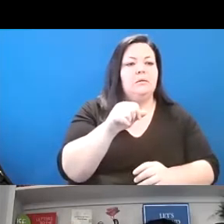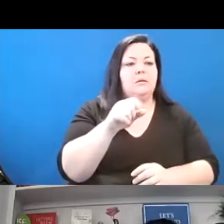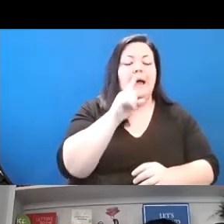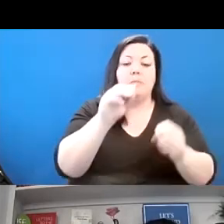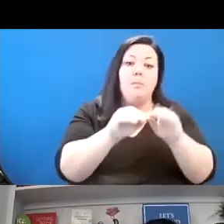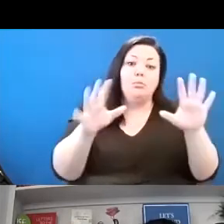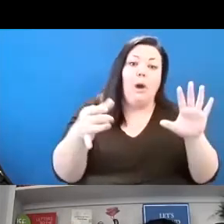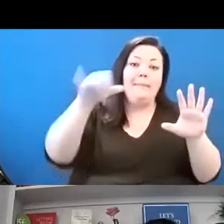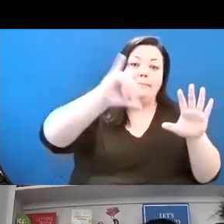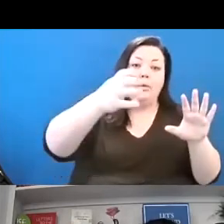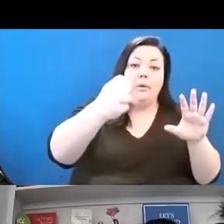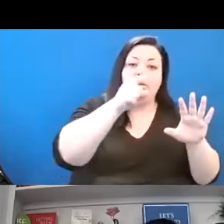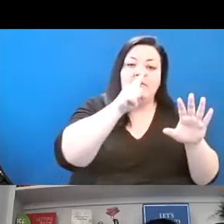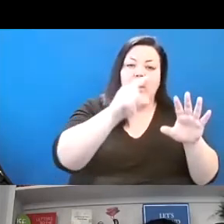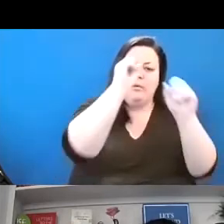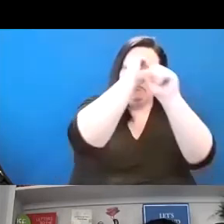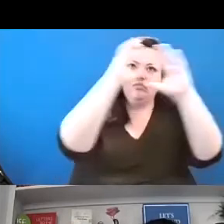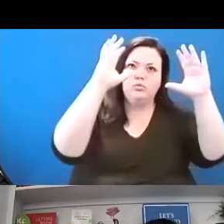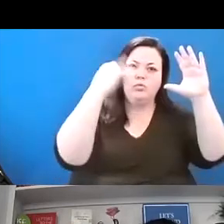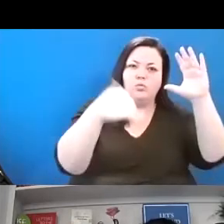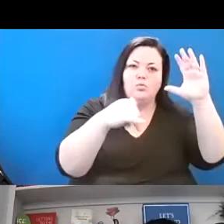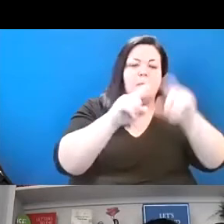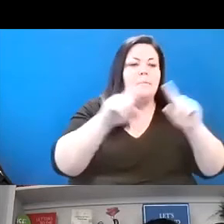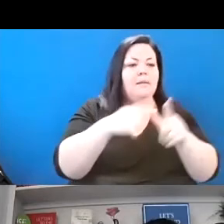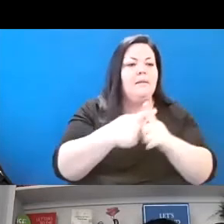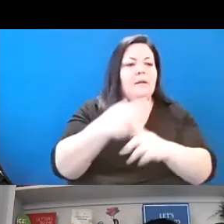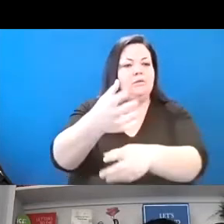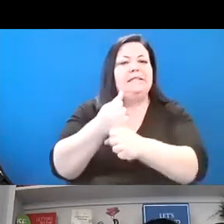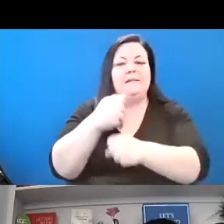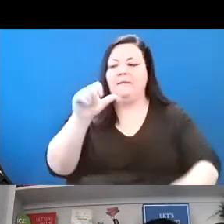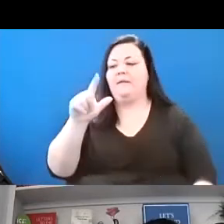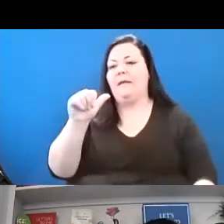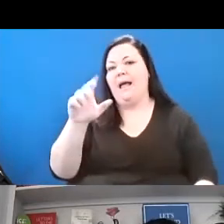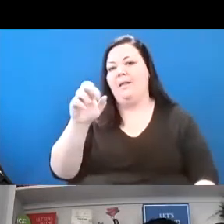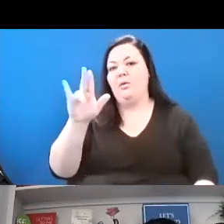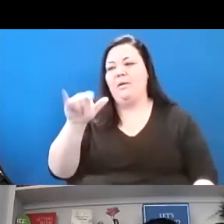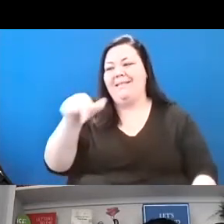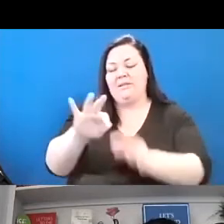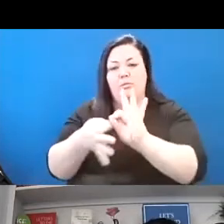allegory that's like there's interpretation again i think that's a great point and it's also a great